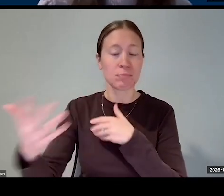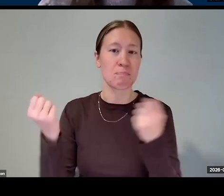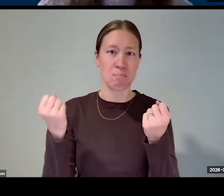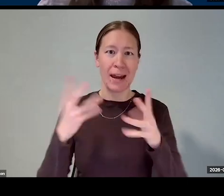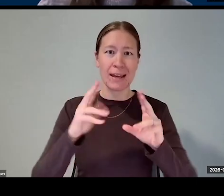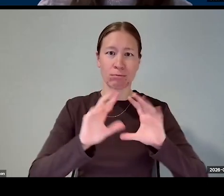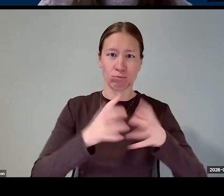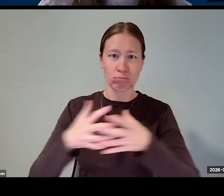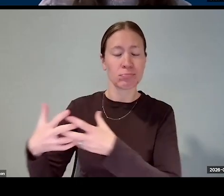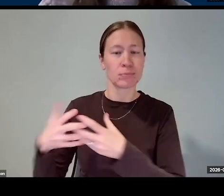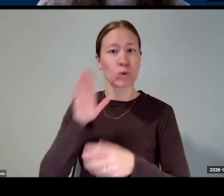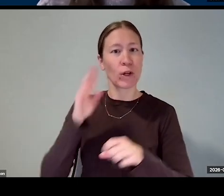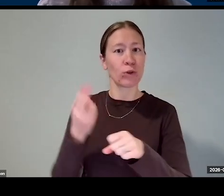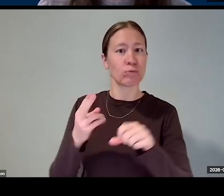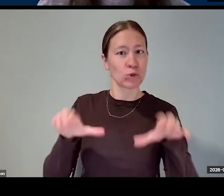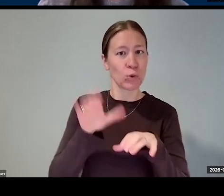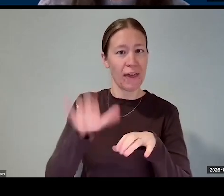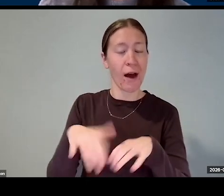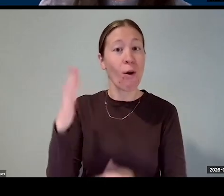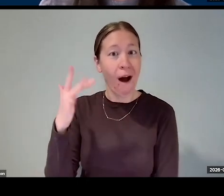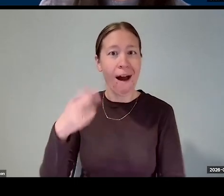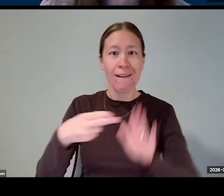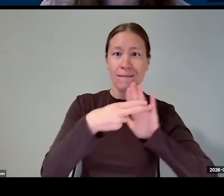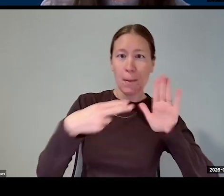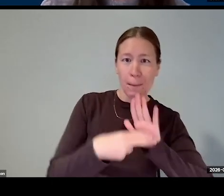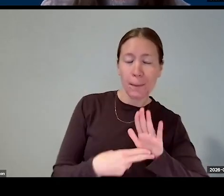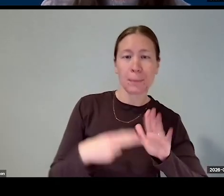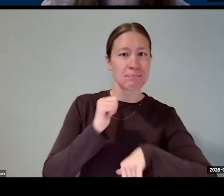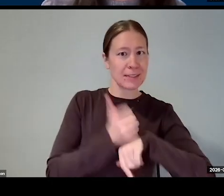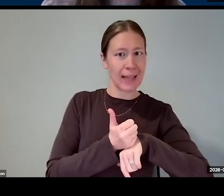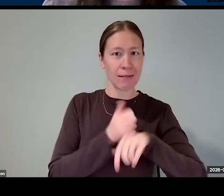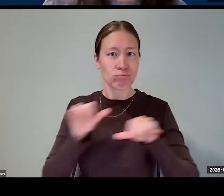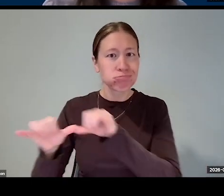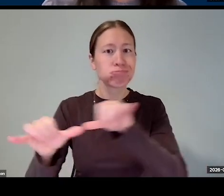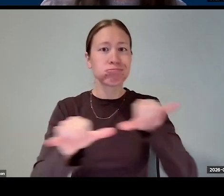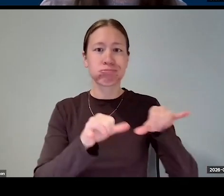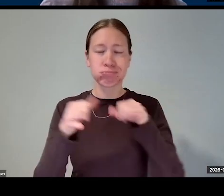and formatted in a certain way. If you take the time to make those templates accessible